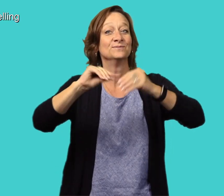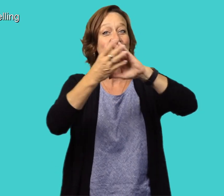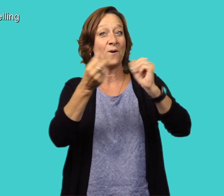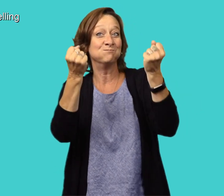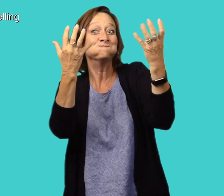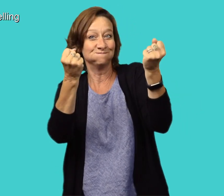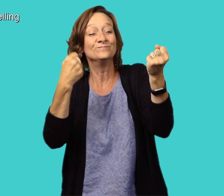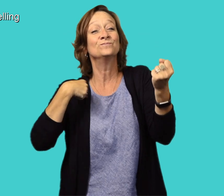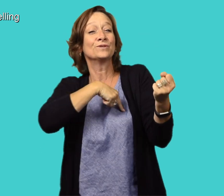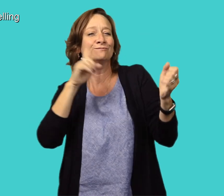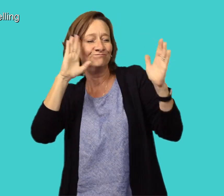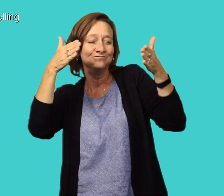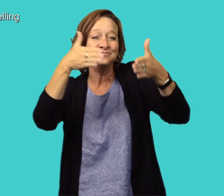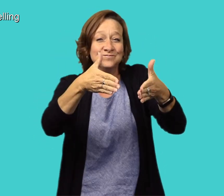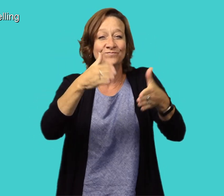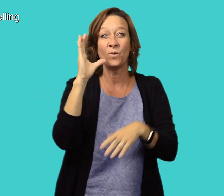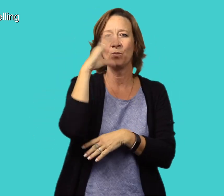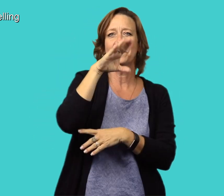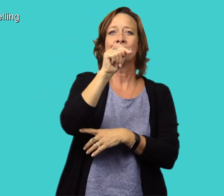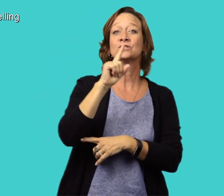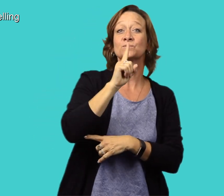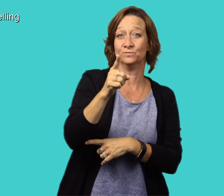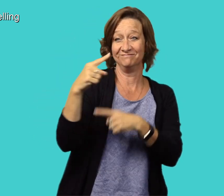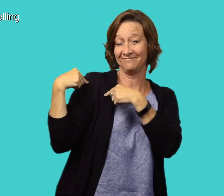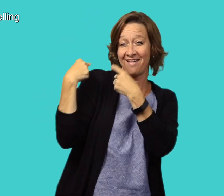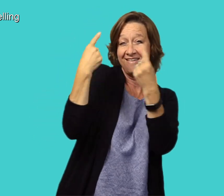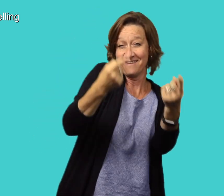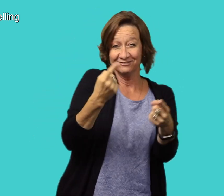Up until now ASL Storytelling has been doing all Weird But True videos.